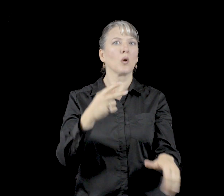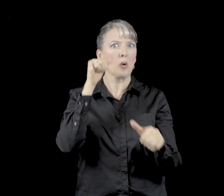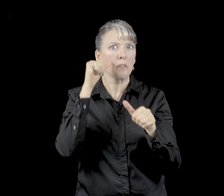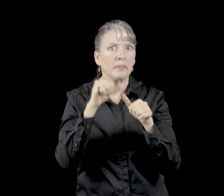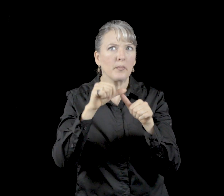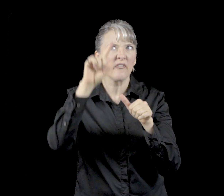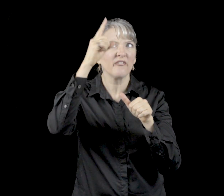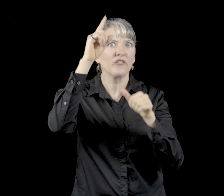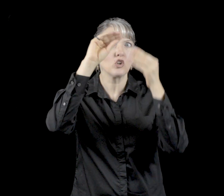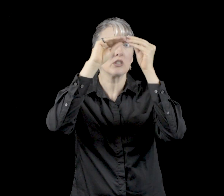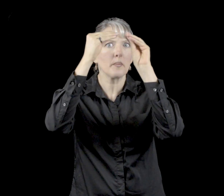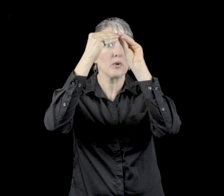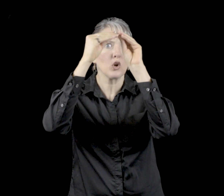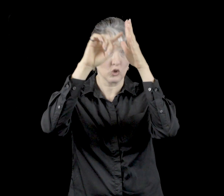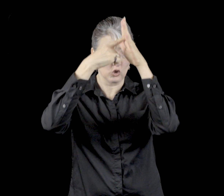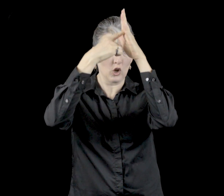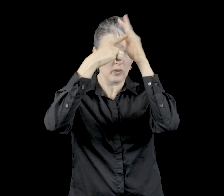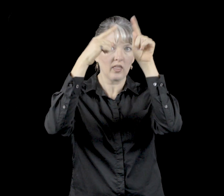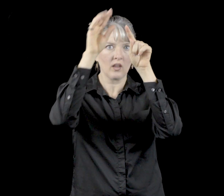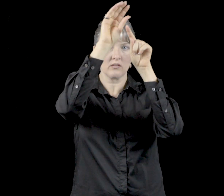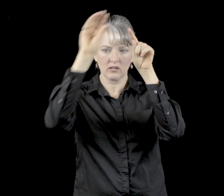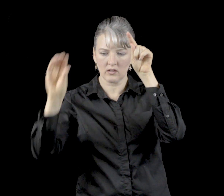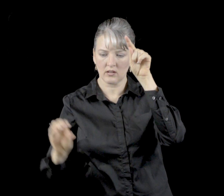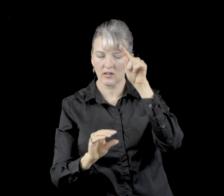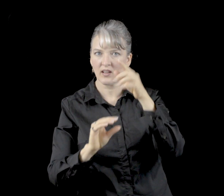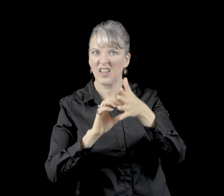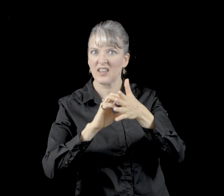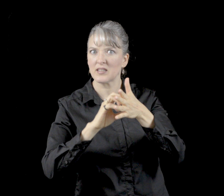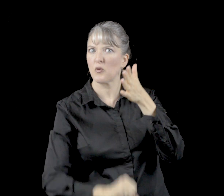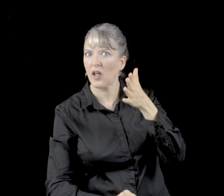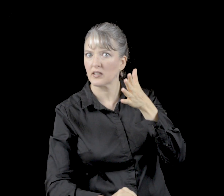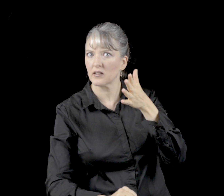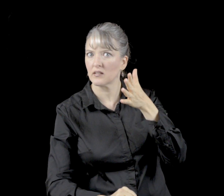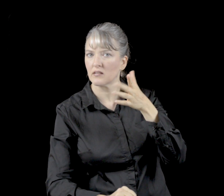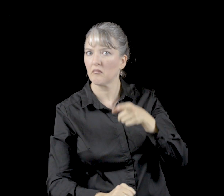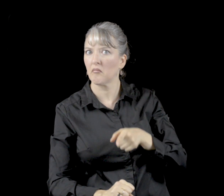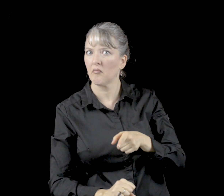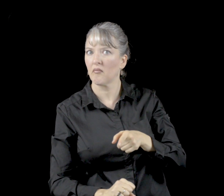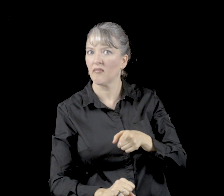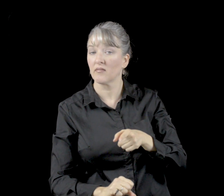Recall the original number to begin with? Subtract that from your total.